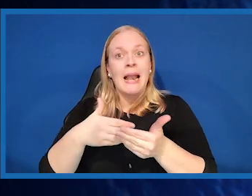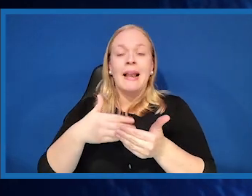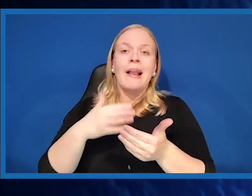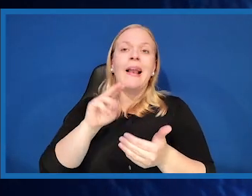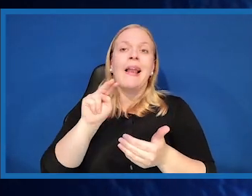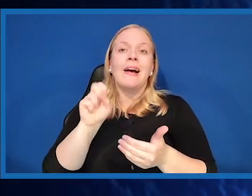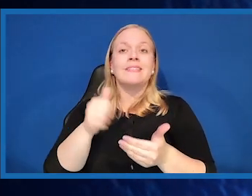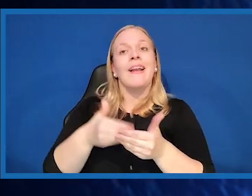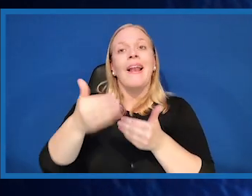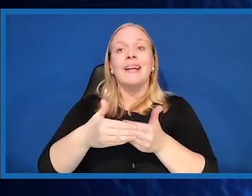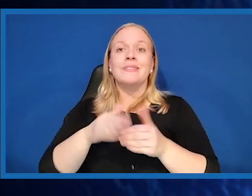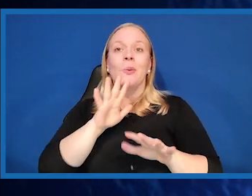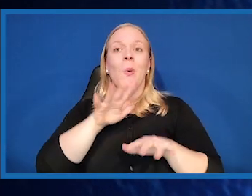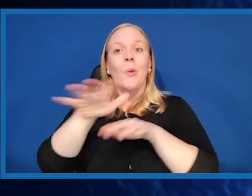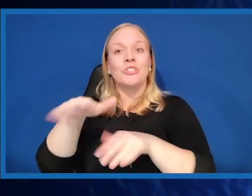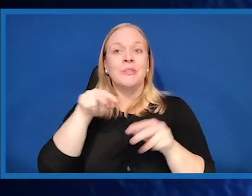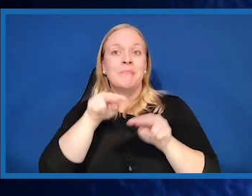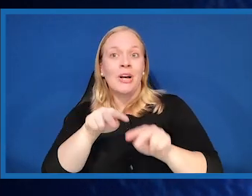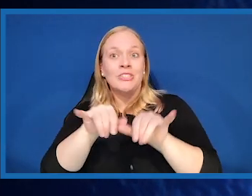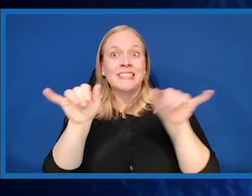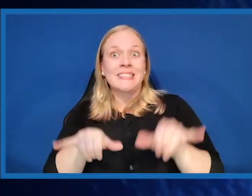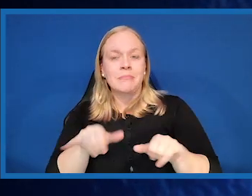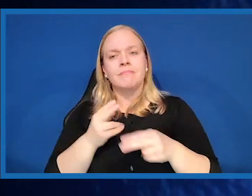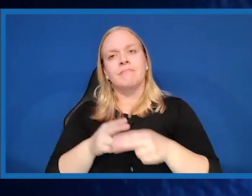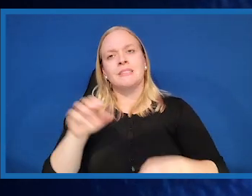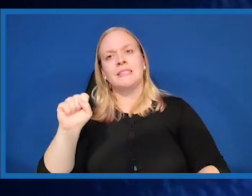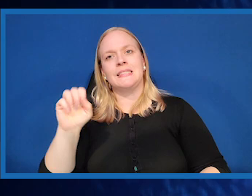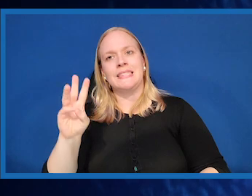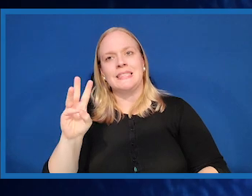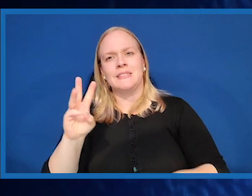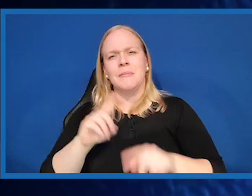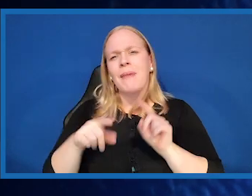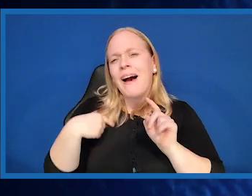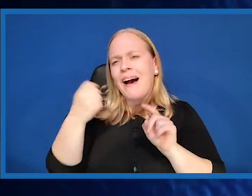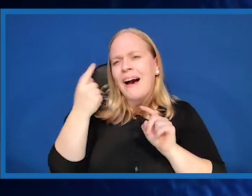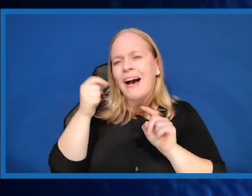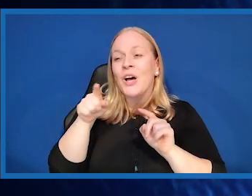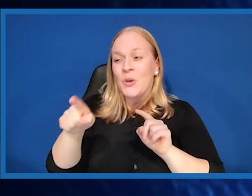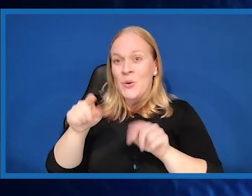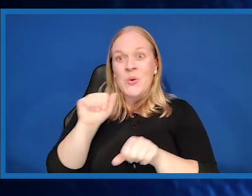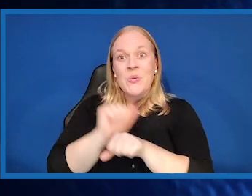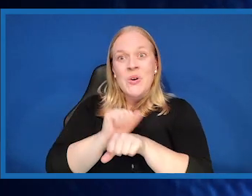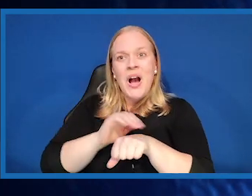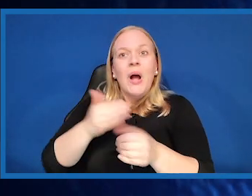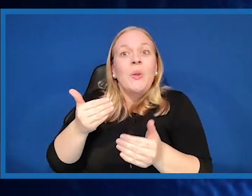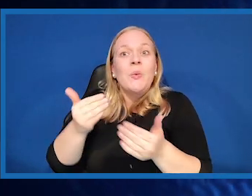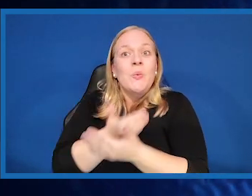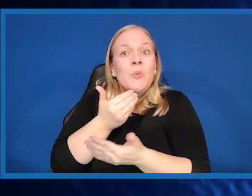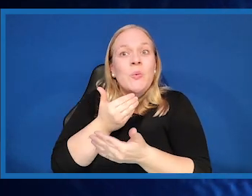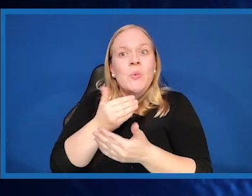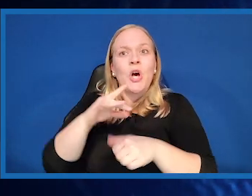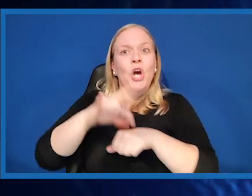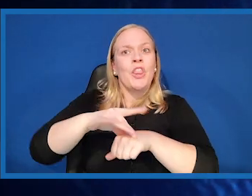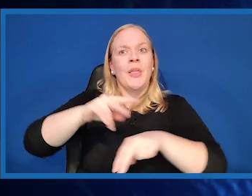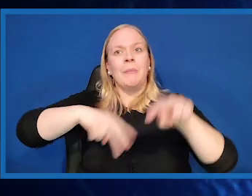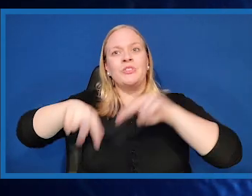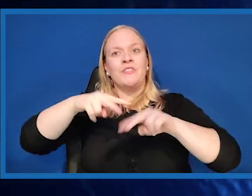UM, BUT I UNDERSTAND YOU'RE ACTUALLY WORKING ON A NEW EARTH OBSERVING MISSION CALLED SWOT. AND BEFORE WE GET INTO YOU